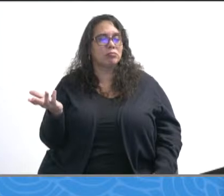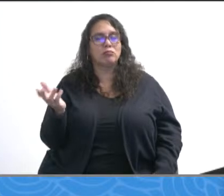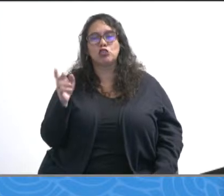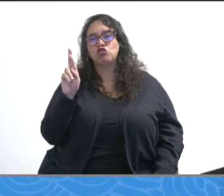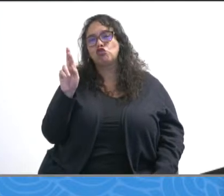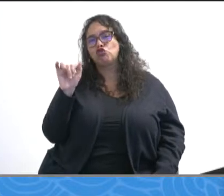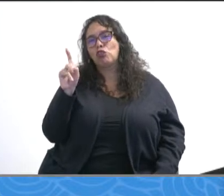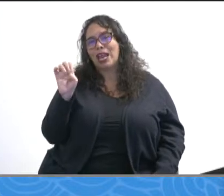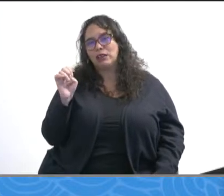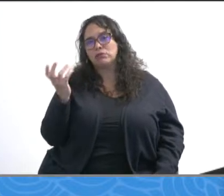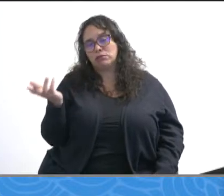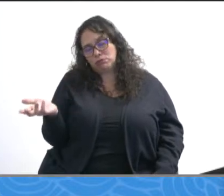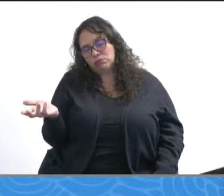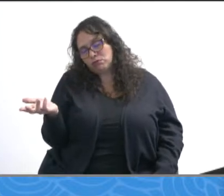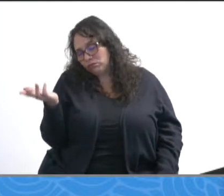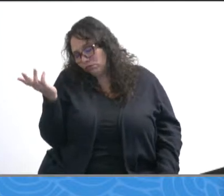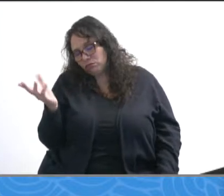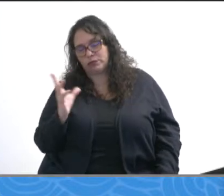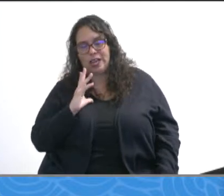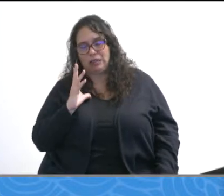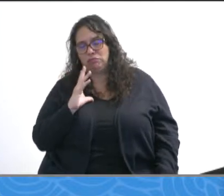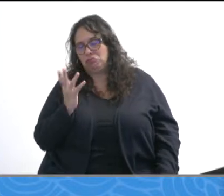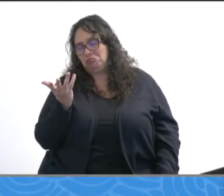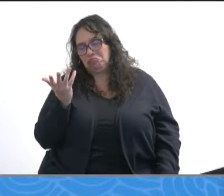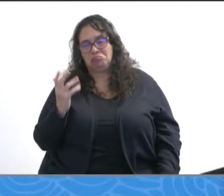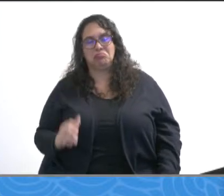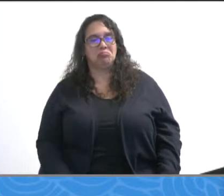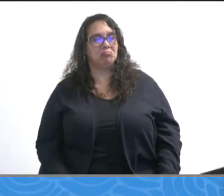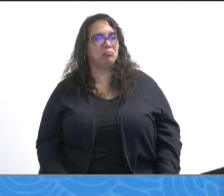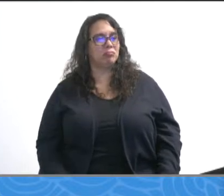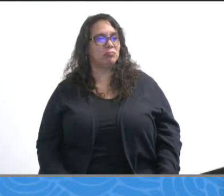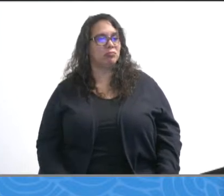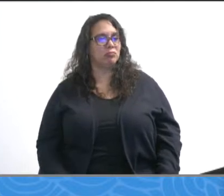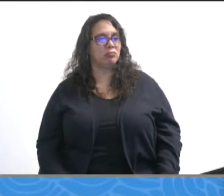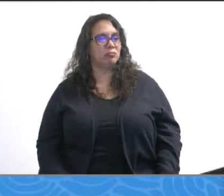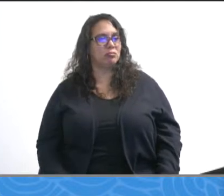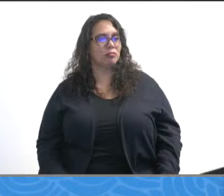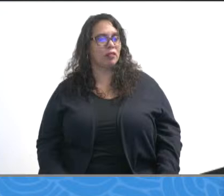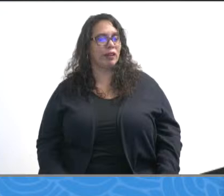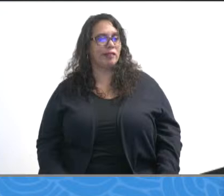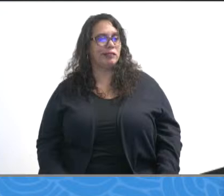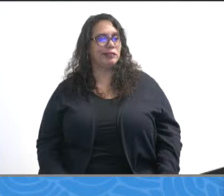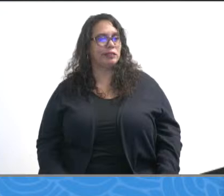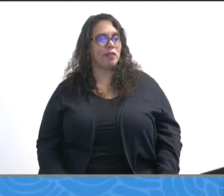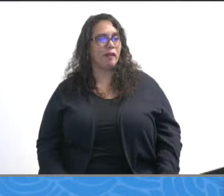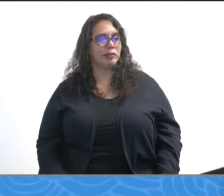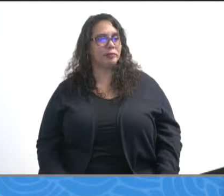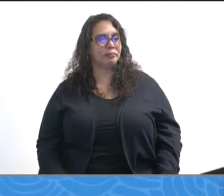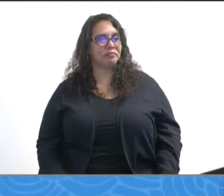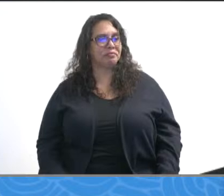to see how thoughts are being contributed to, and then you can also go ahead and rate thoughts,